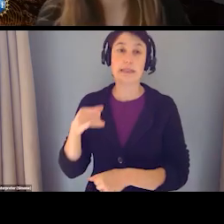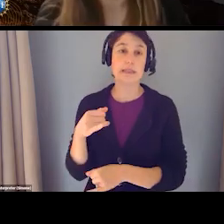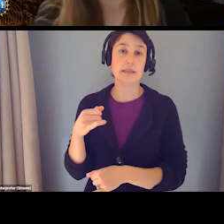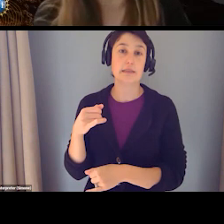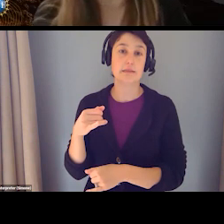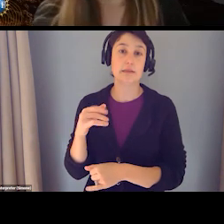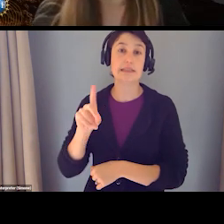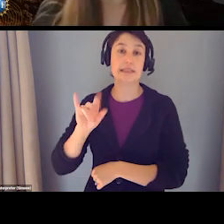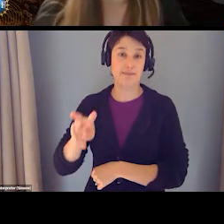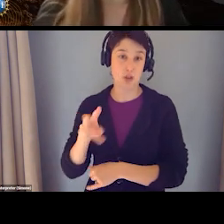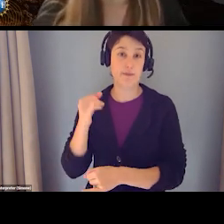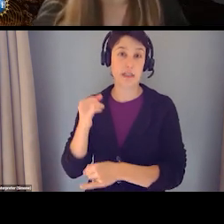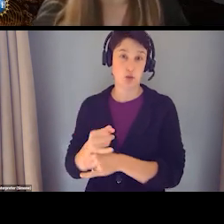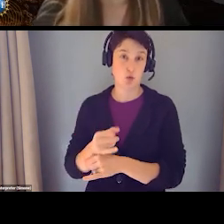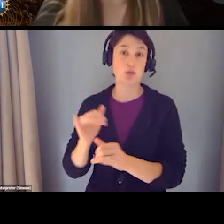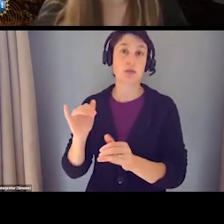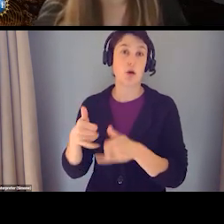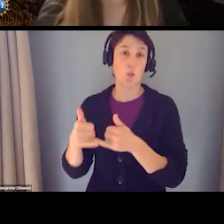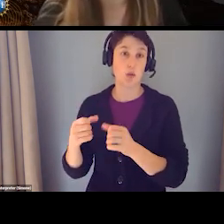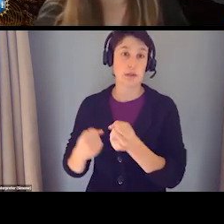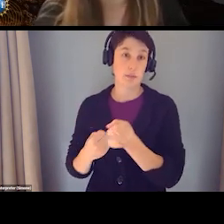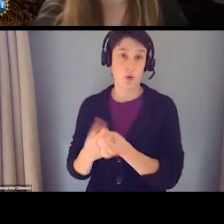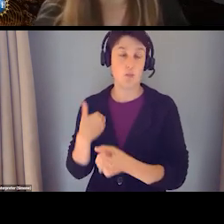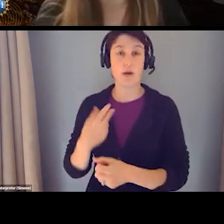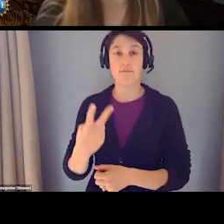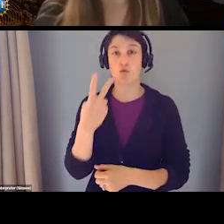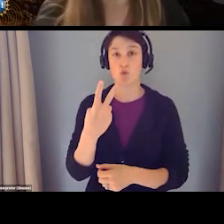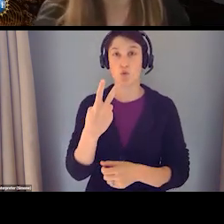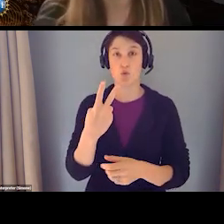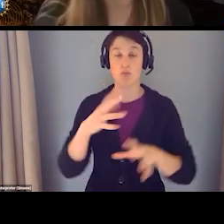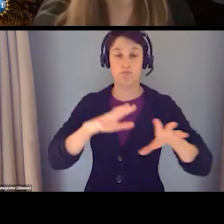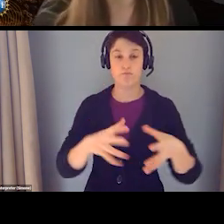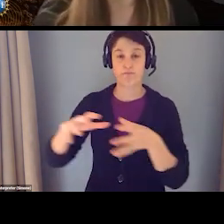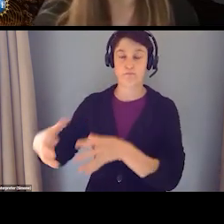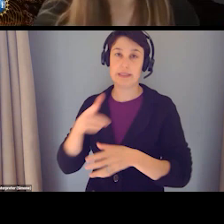We have two sister teams within the division, the CAP team and the RAM team.